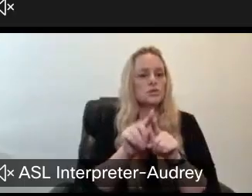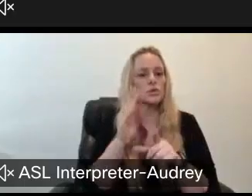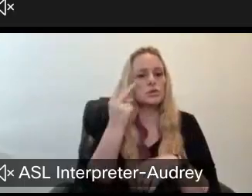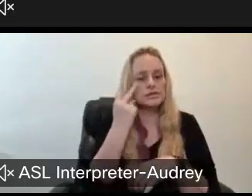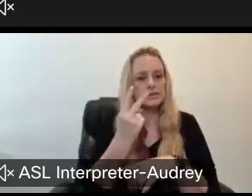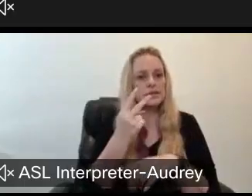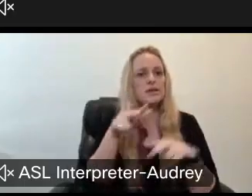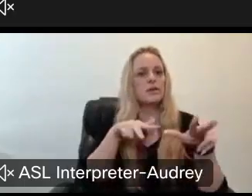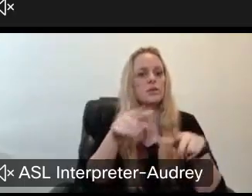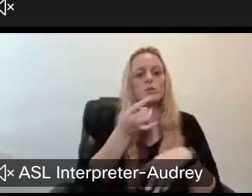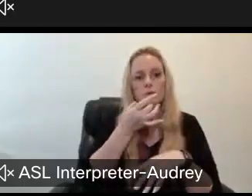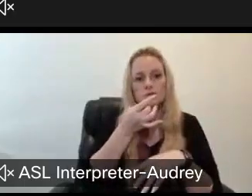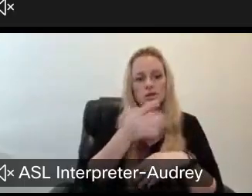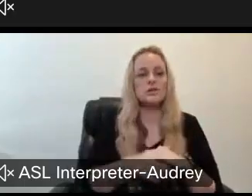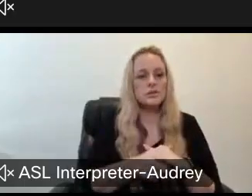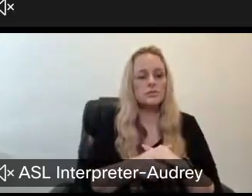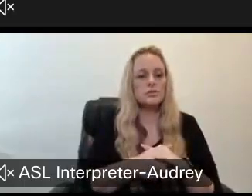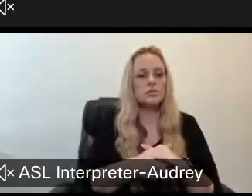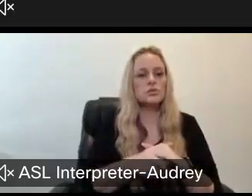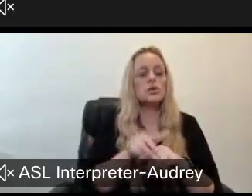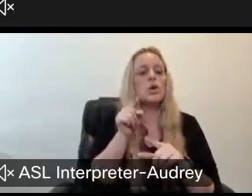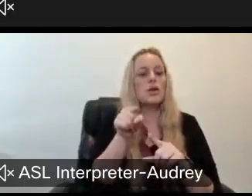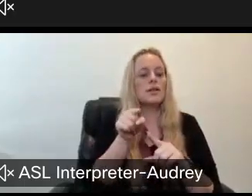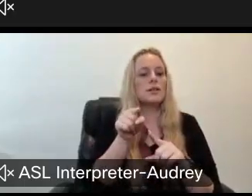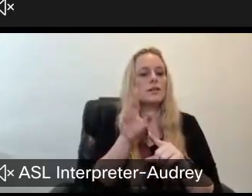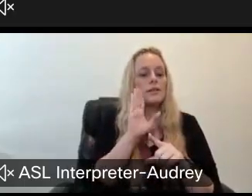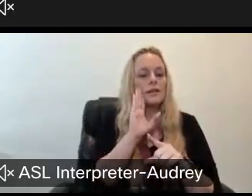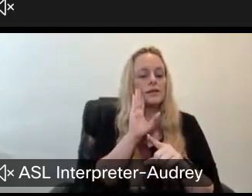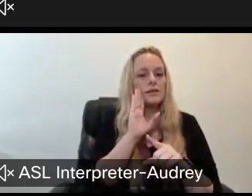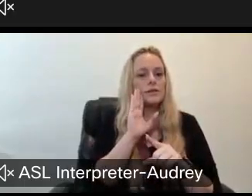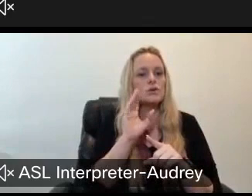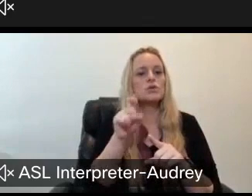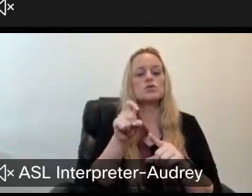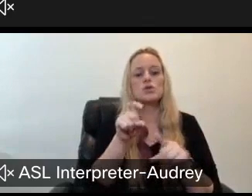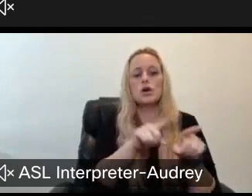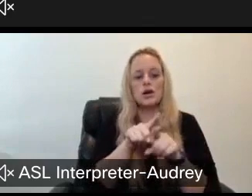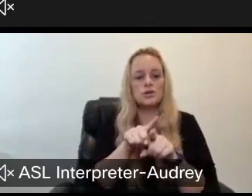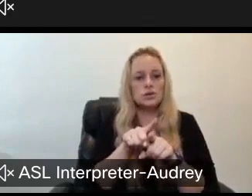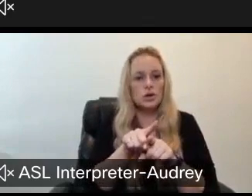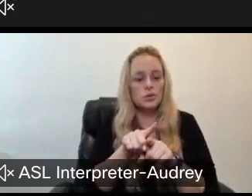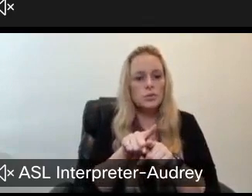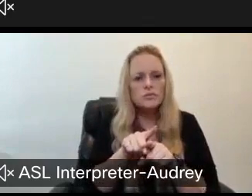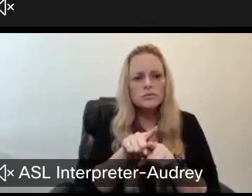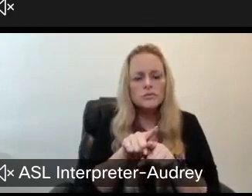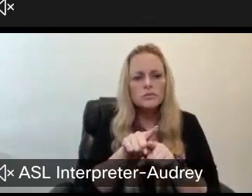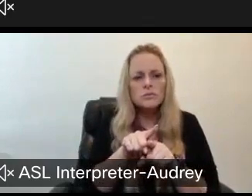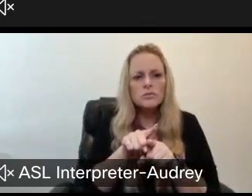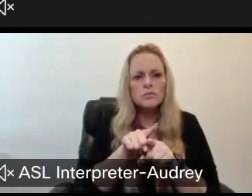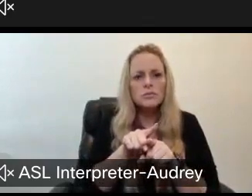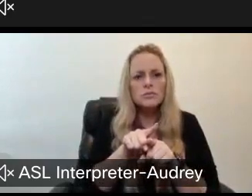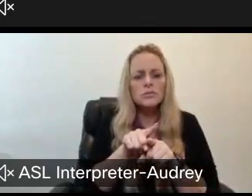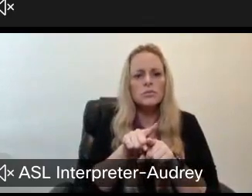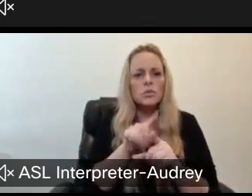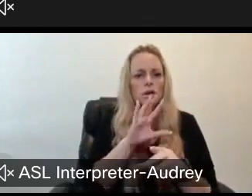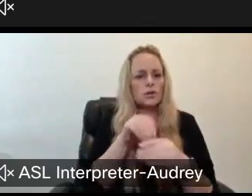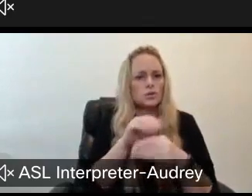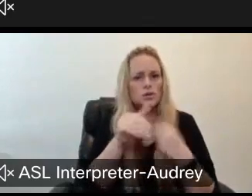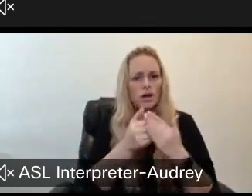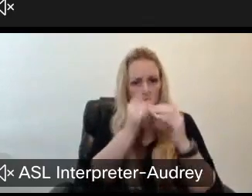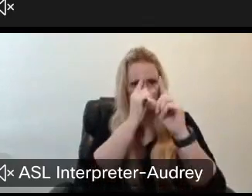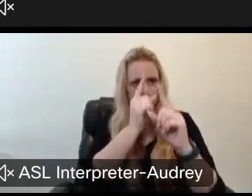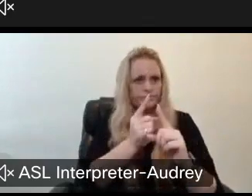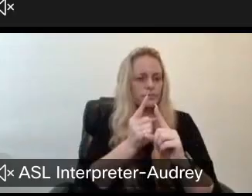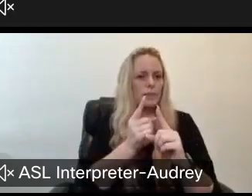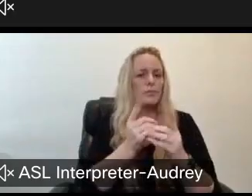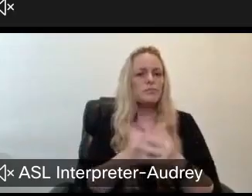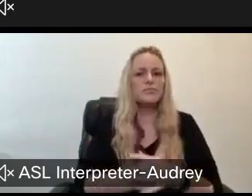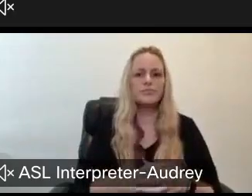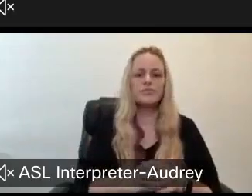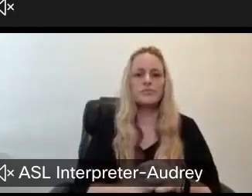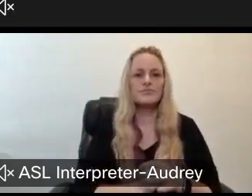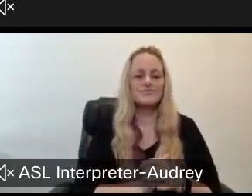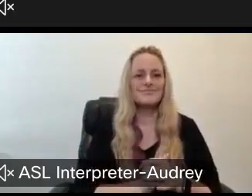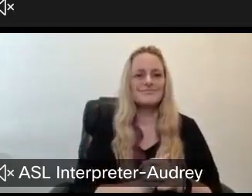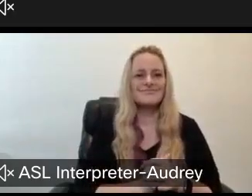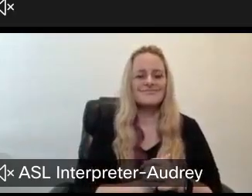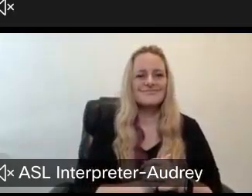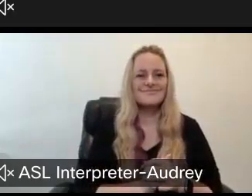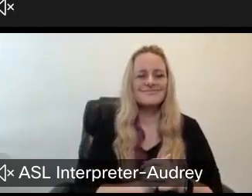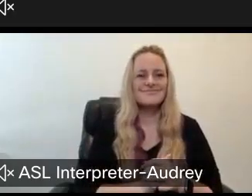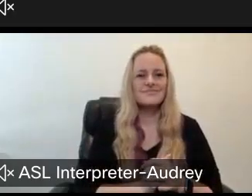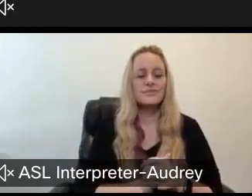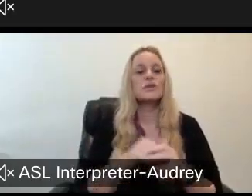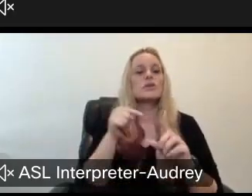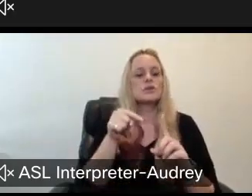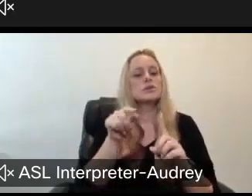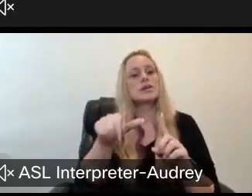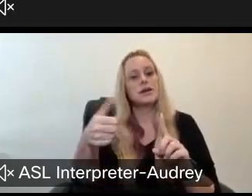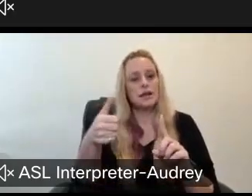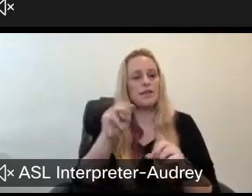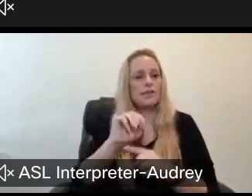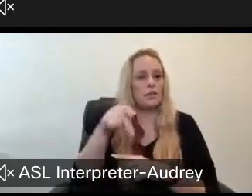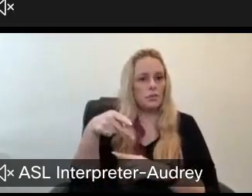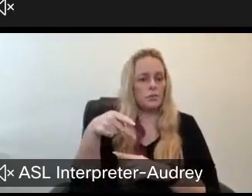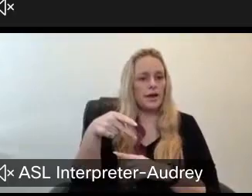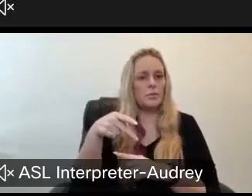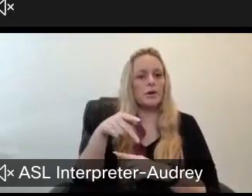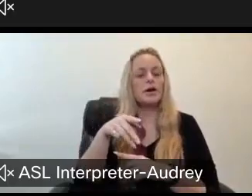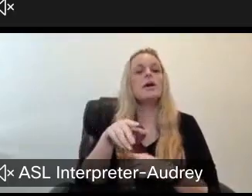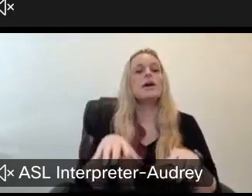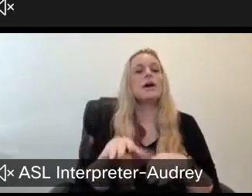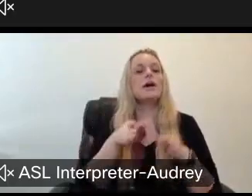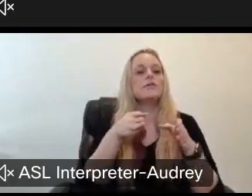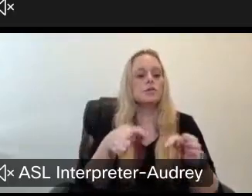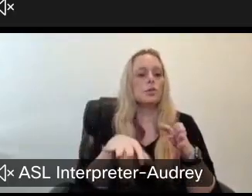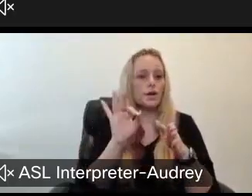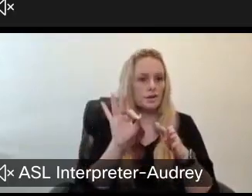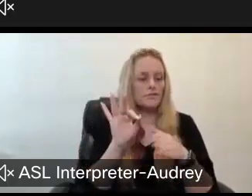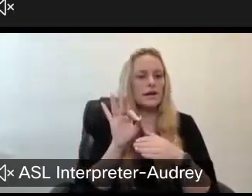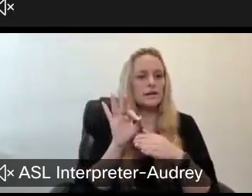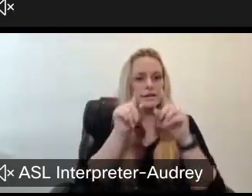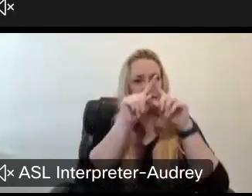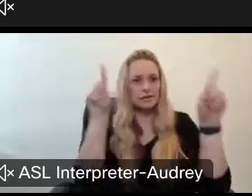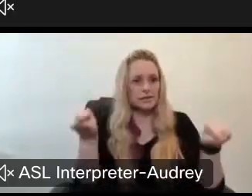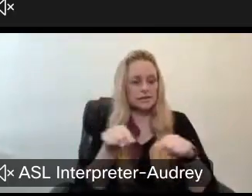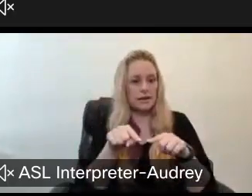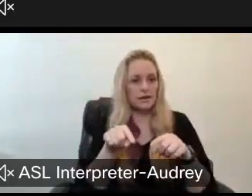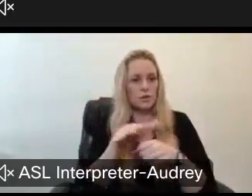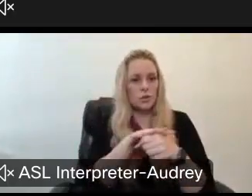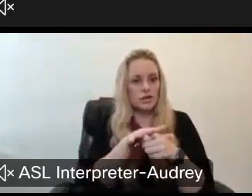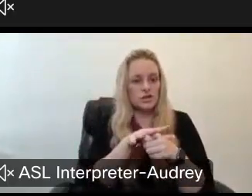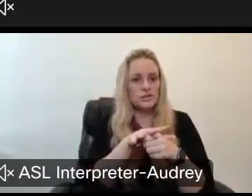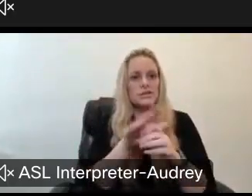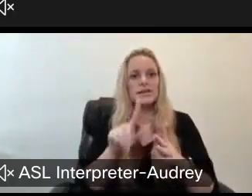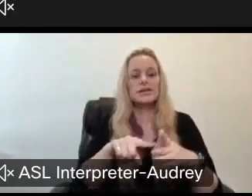And this should also be incorporated with our improvements that we're aiming for. Now here we have a area overview map of the wayfinding signage locations, which it starts from light and expands down.